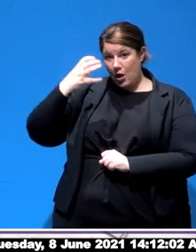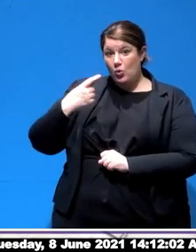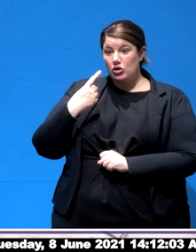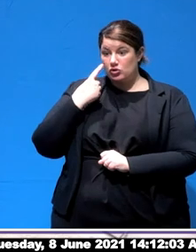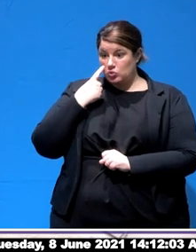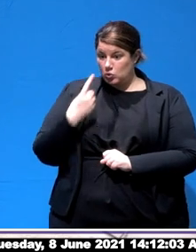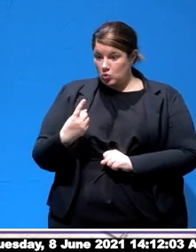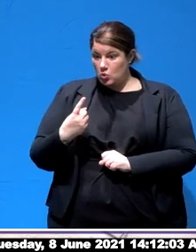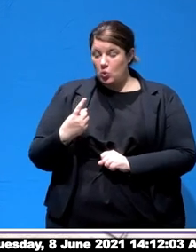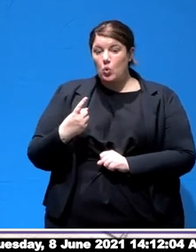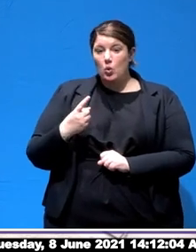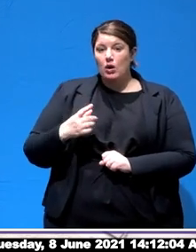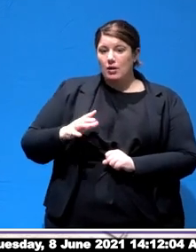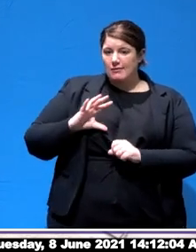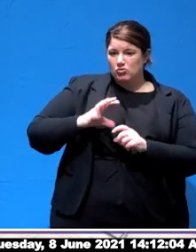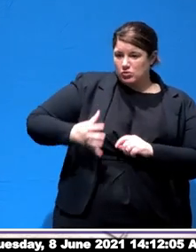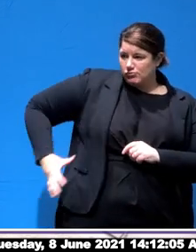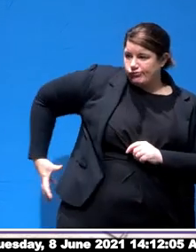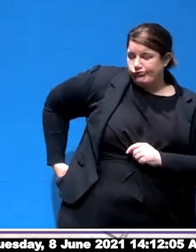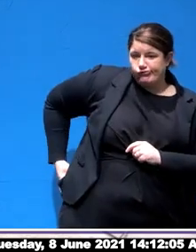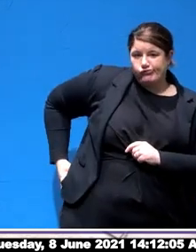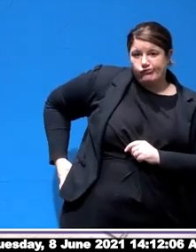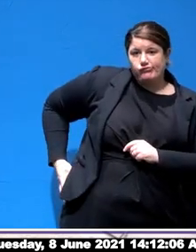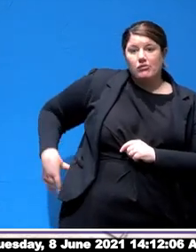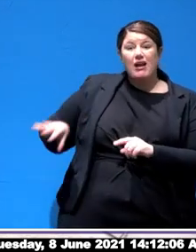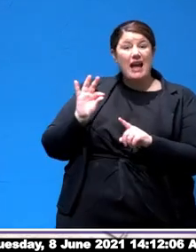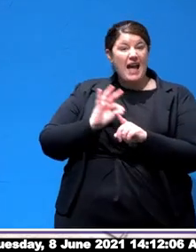bruise on the right bottom, and the colour of the bruise was pink, that that